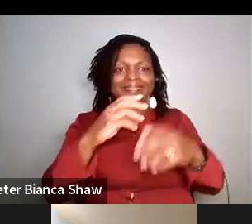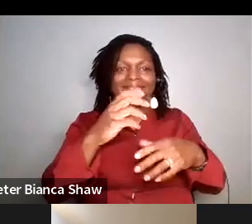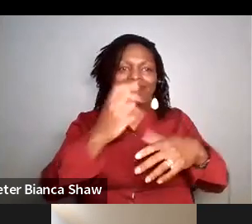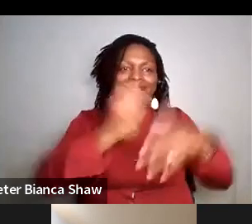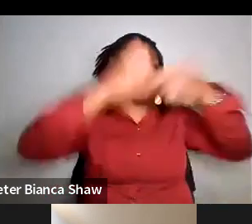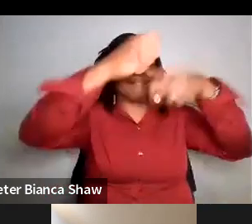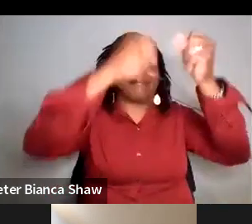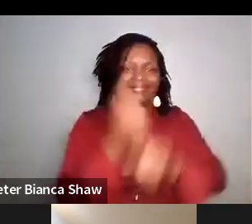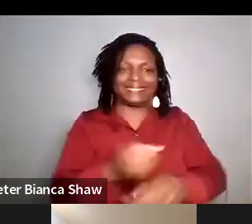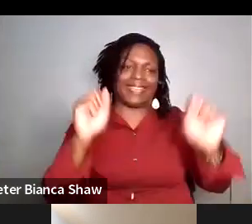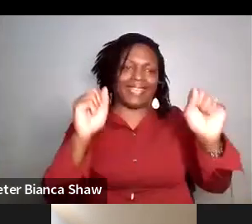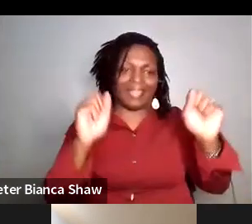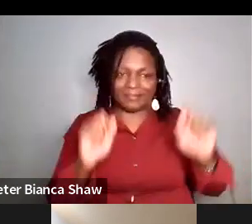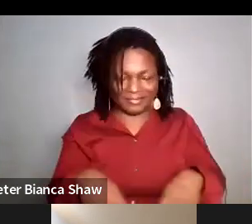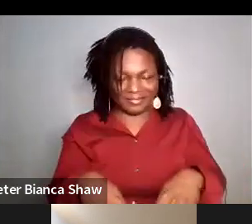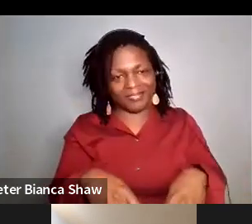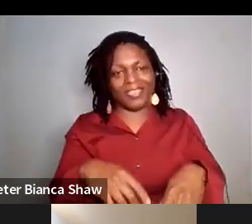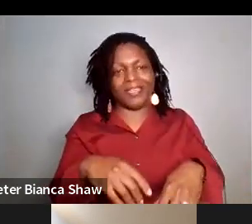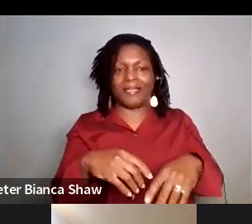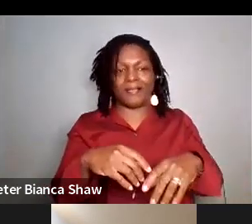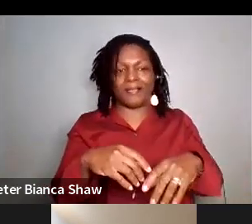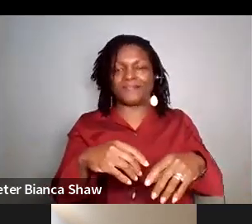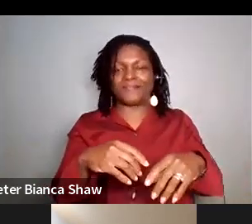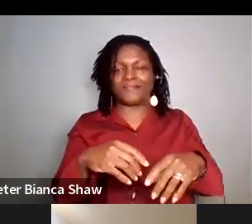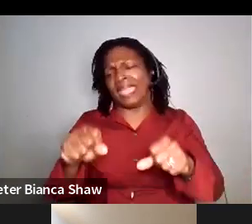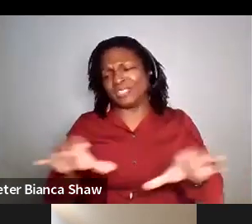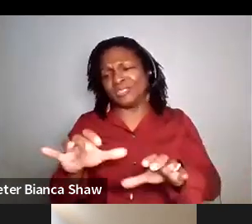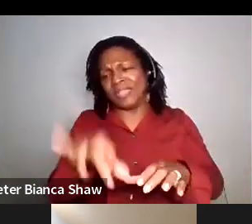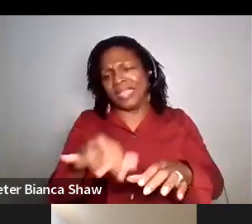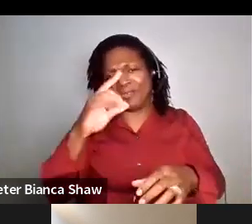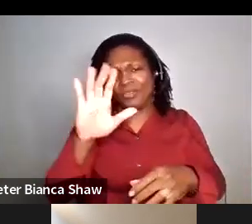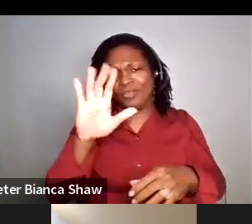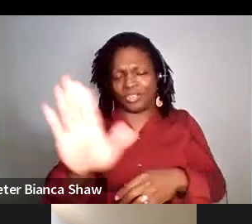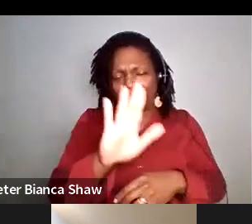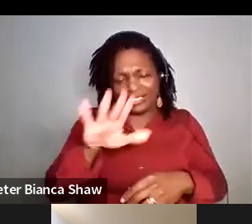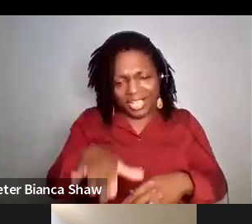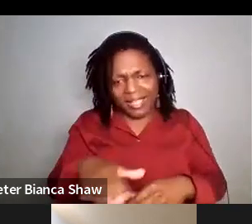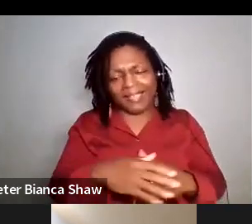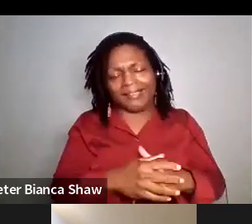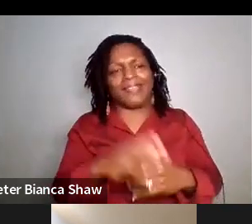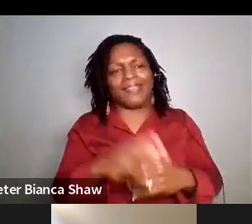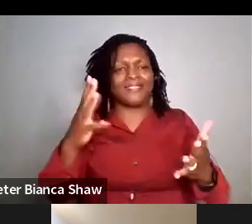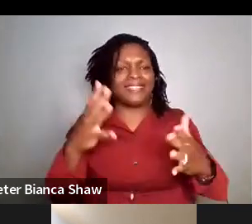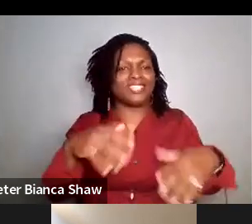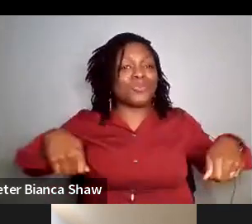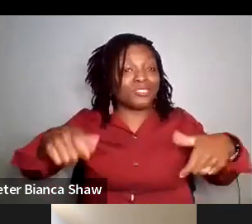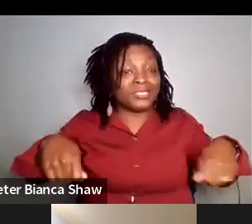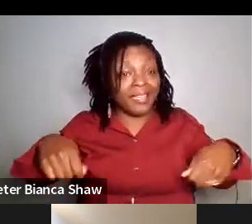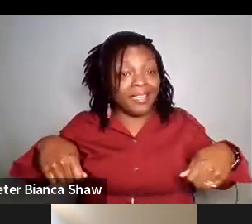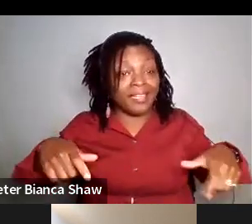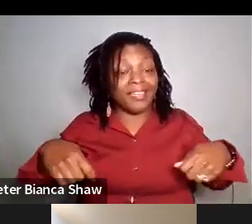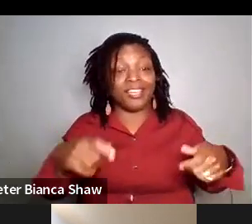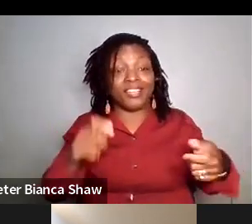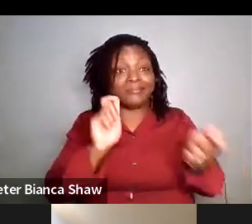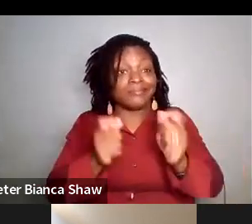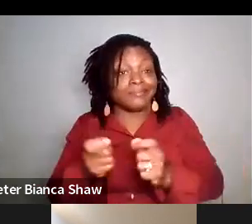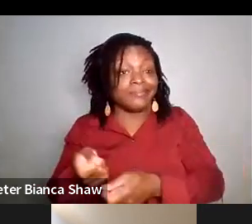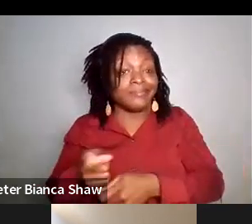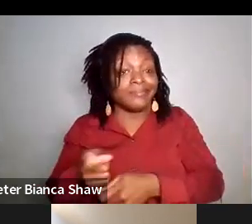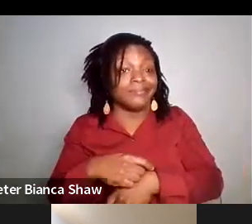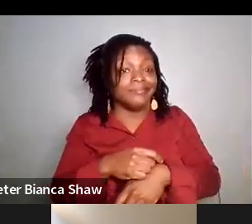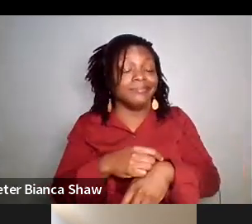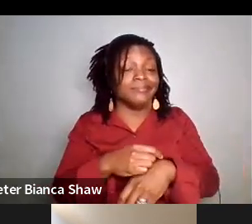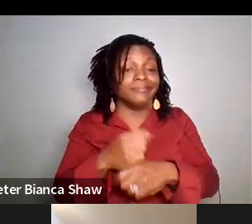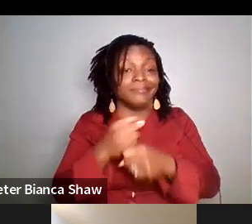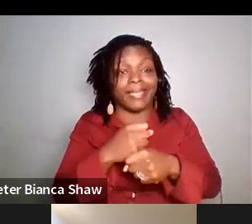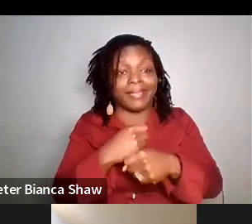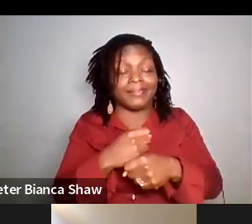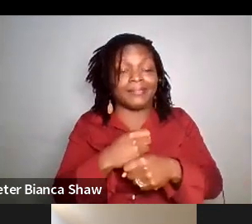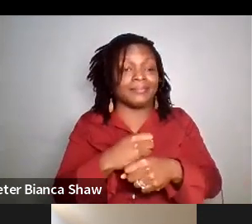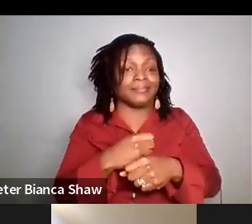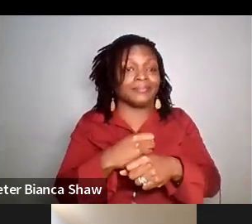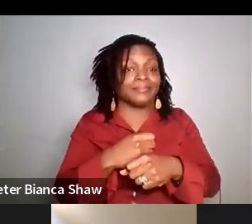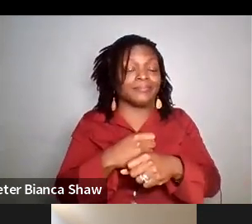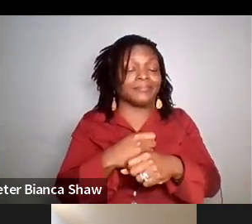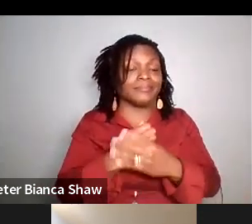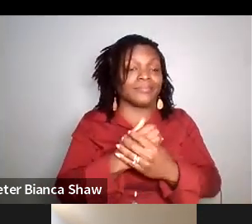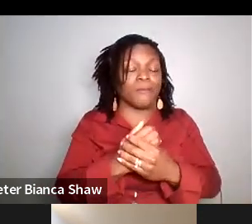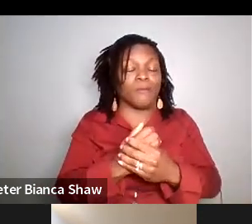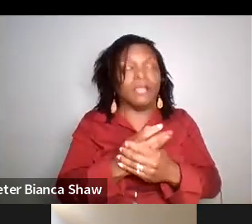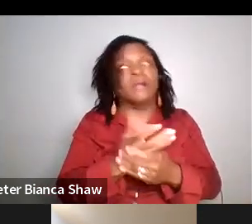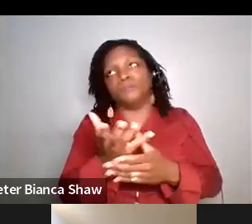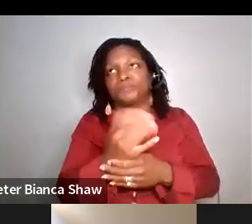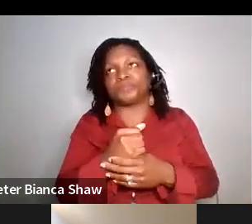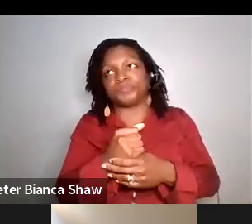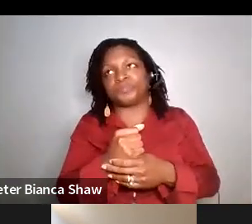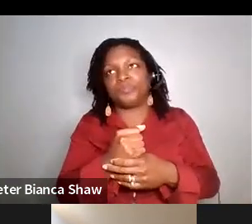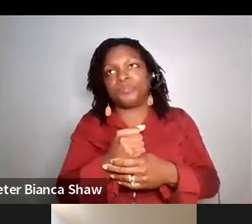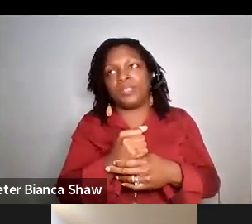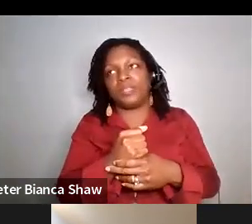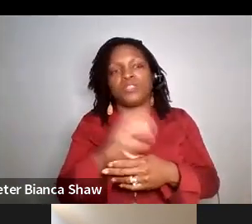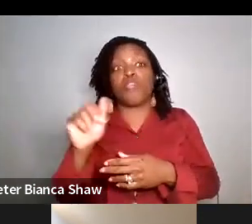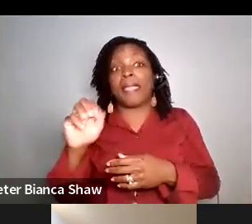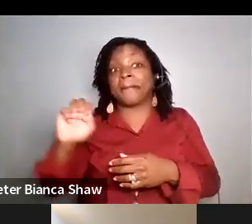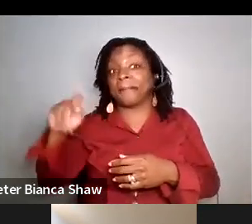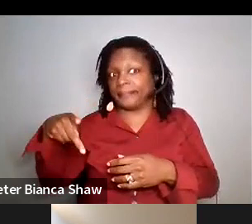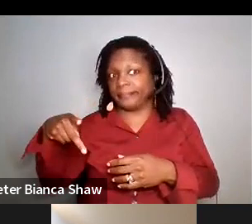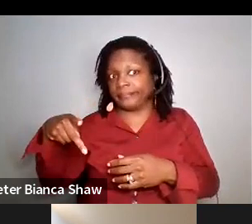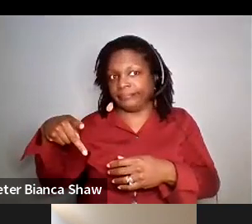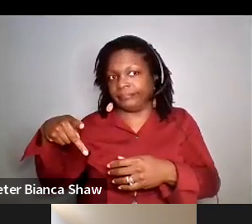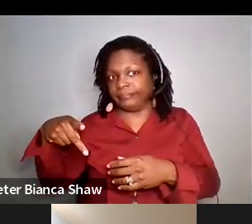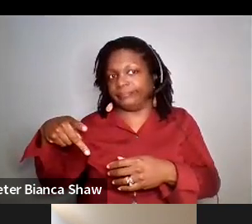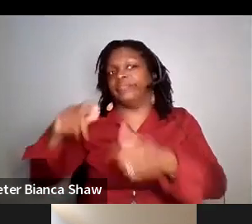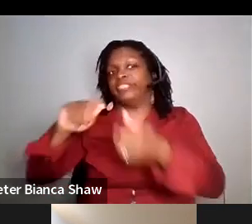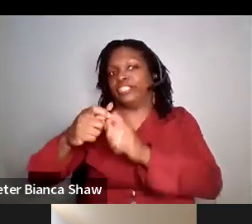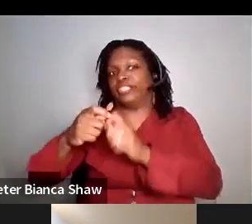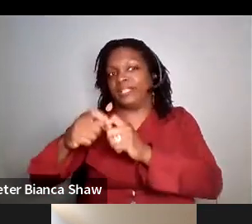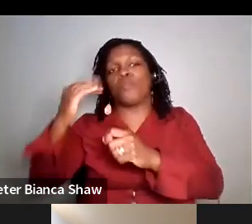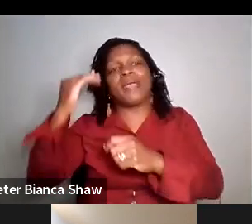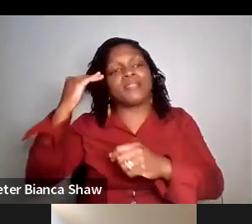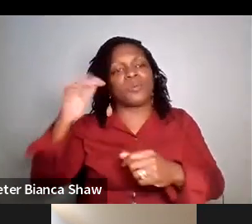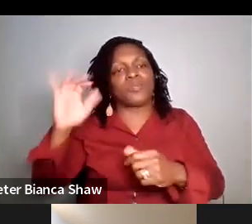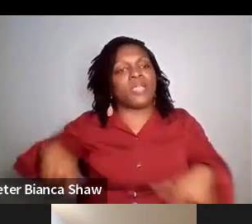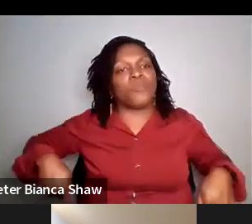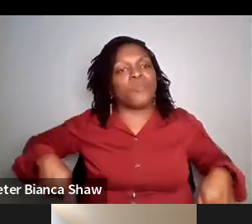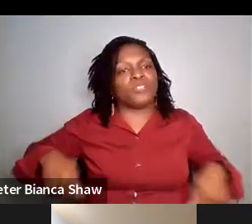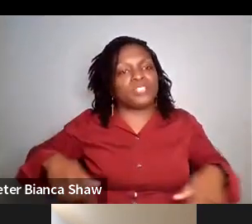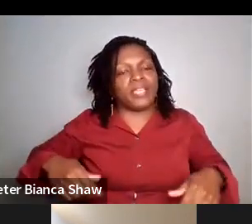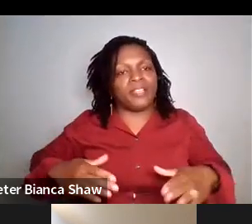I've modified wheelchairs like so that they work well, actually, I've modified my wheelchair around so that the wheelchairs they would get caught coming up and down the wheelchair and I